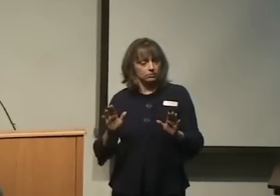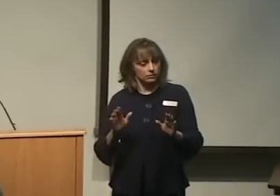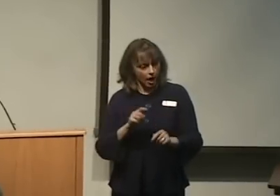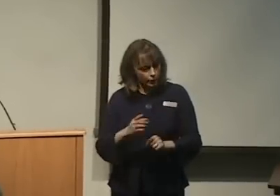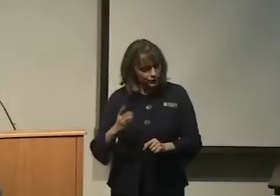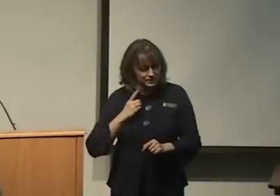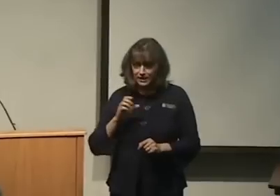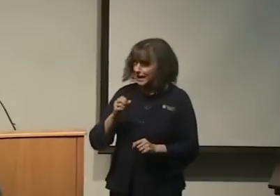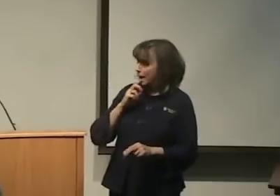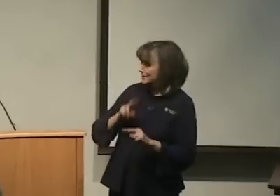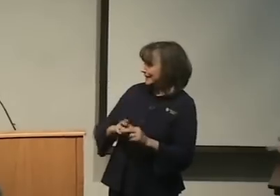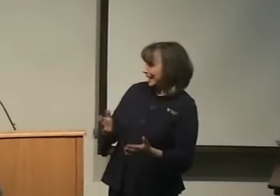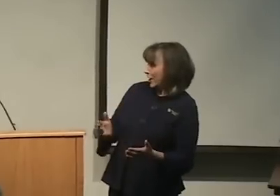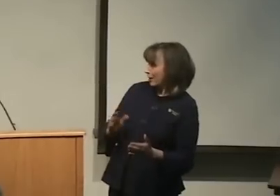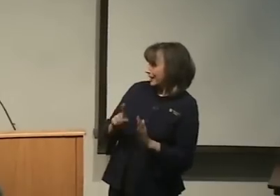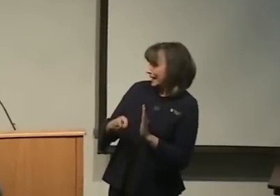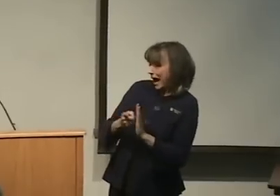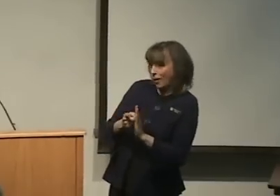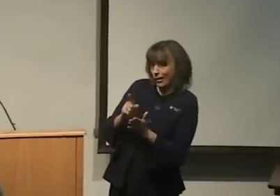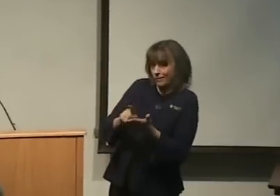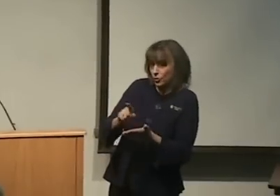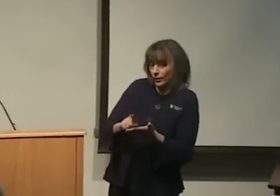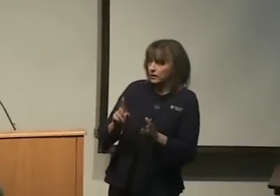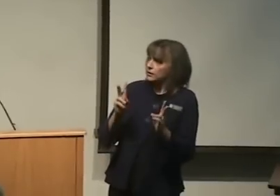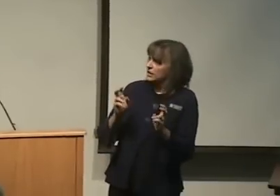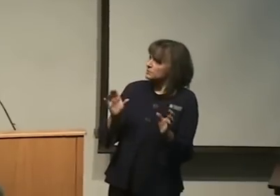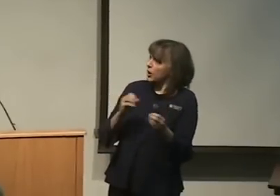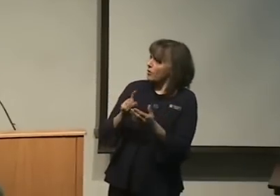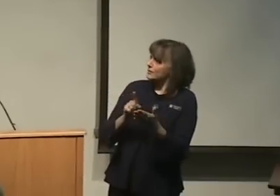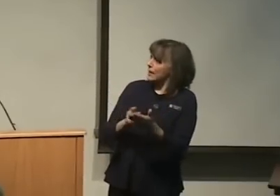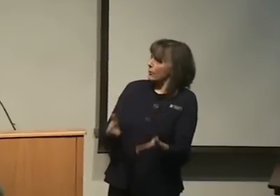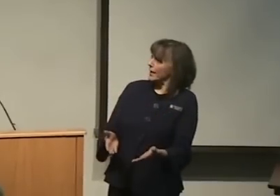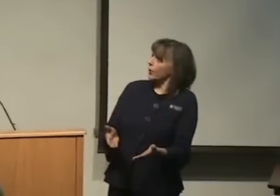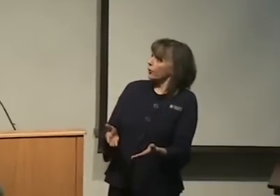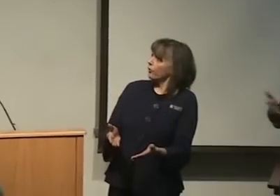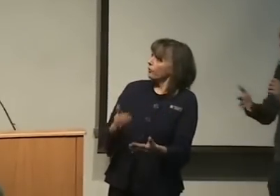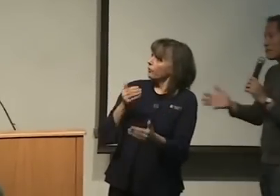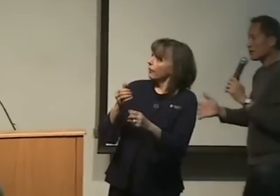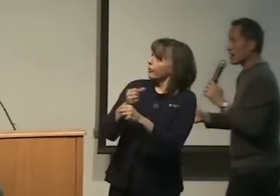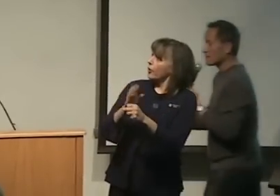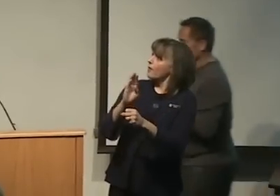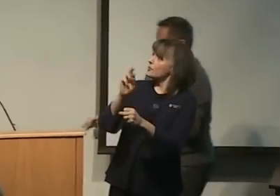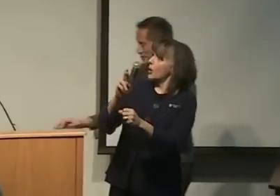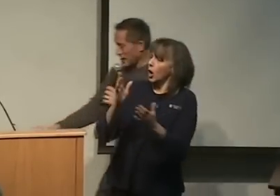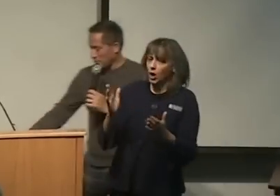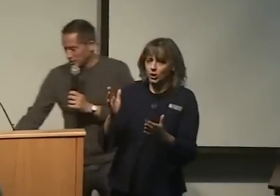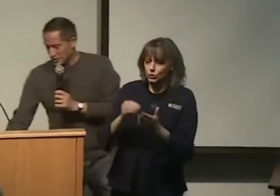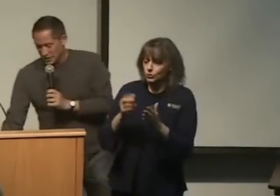It's my office hour and I do it here. And I have many more conversations than I would otherwise.